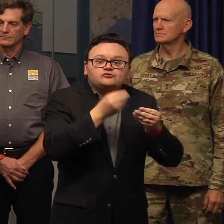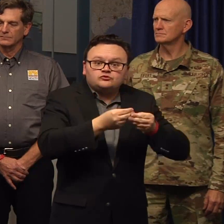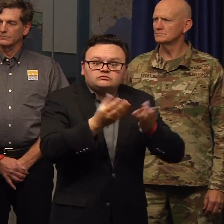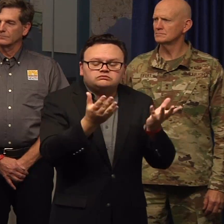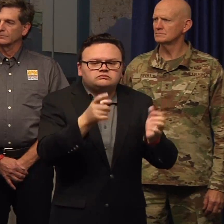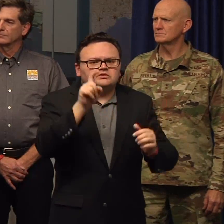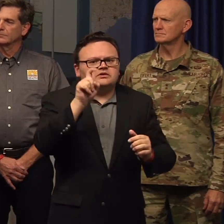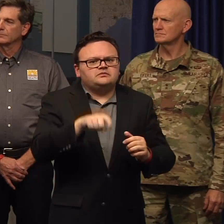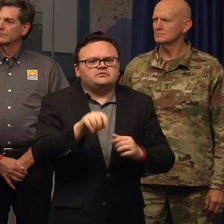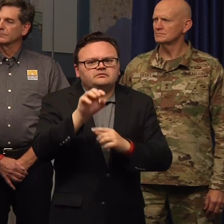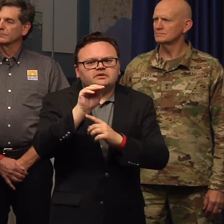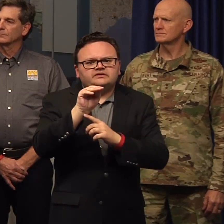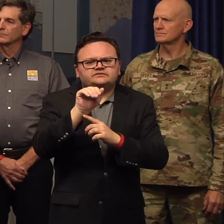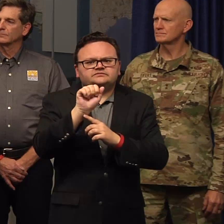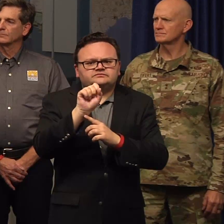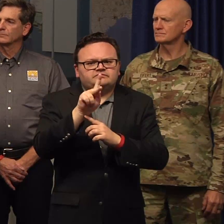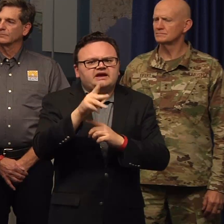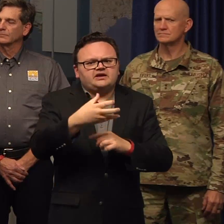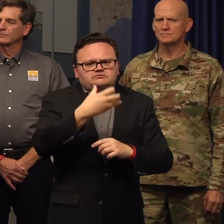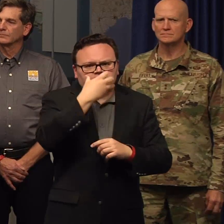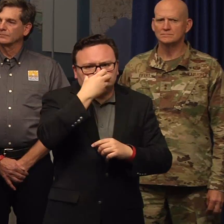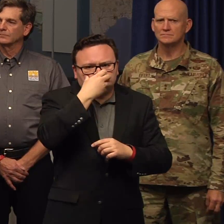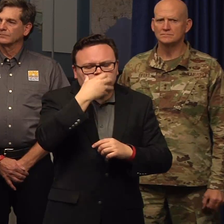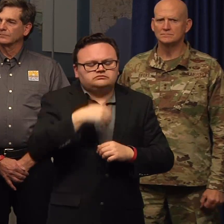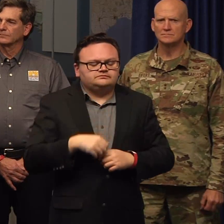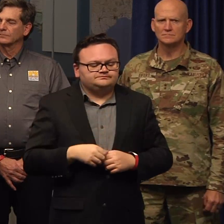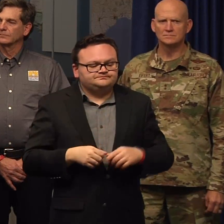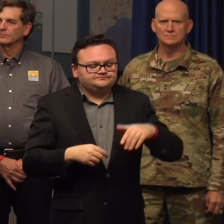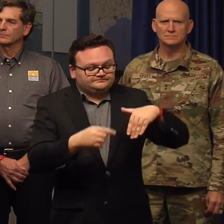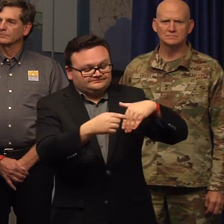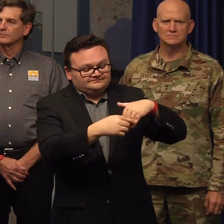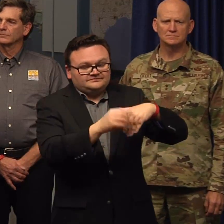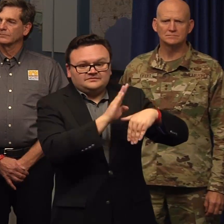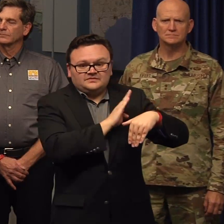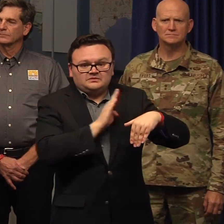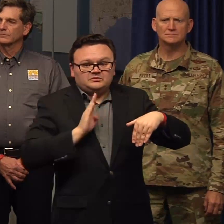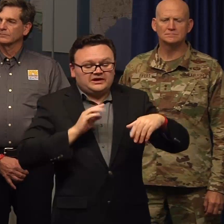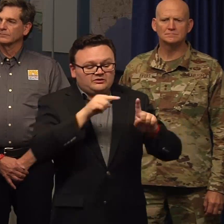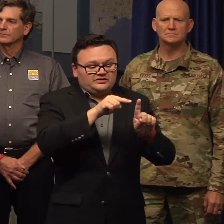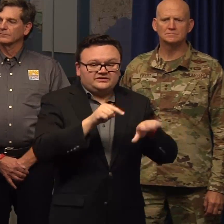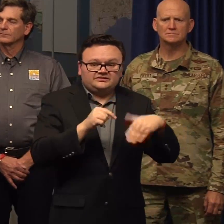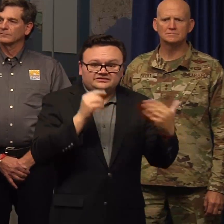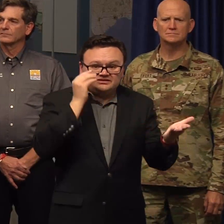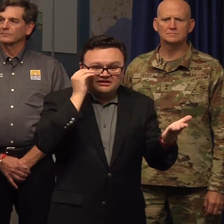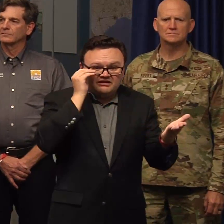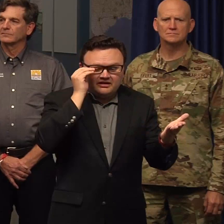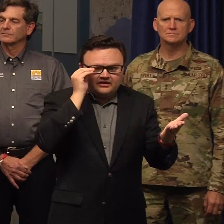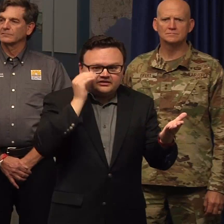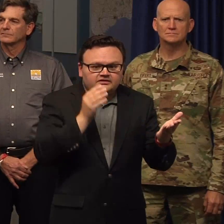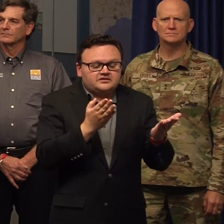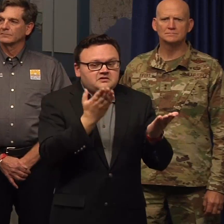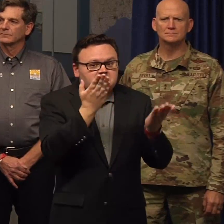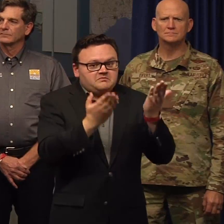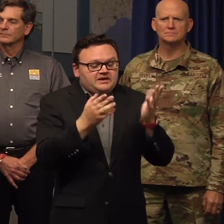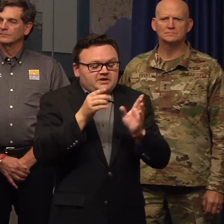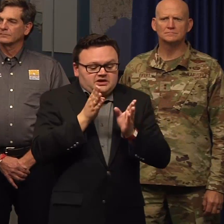IN A NURSING HOME, ASSISTED